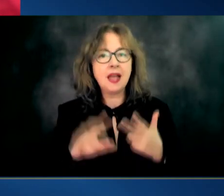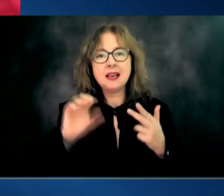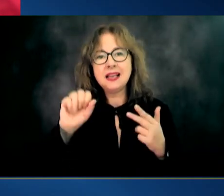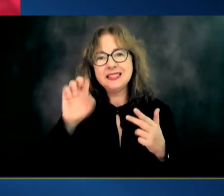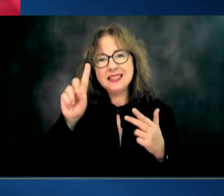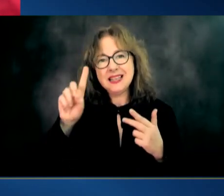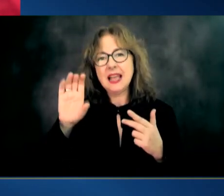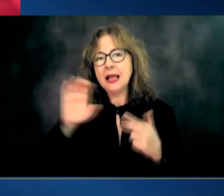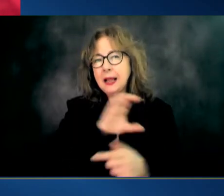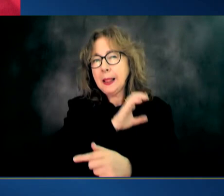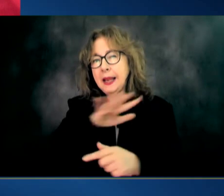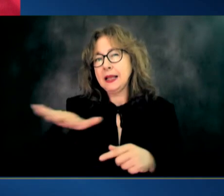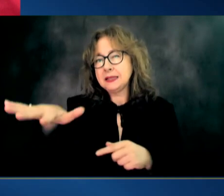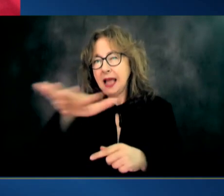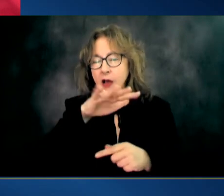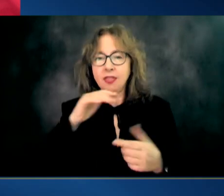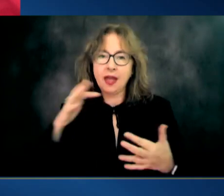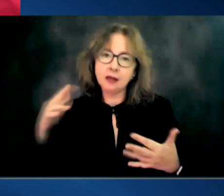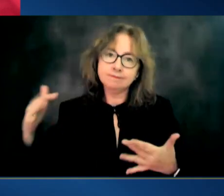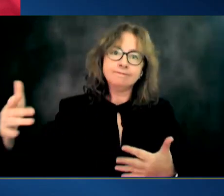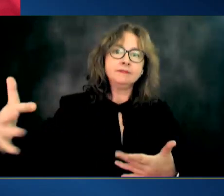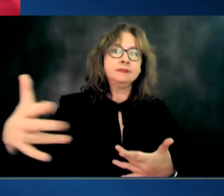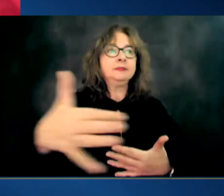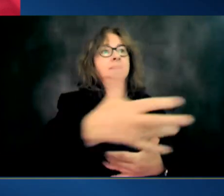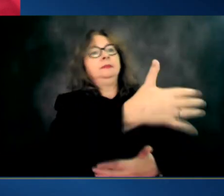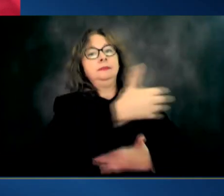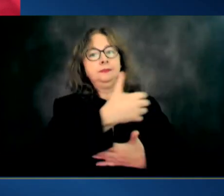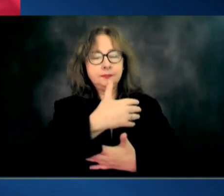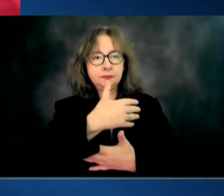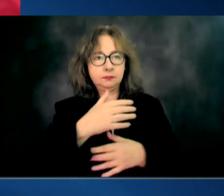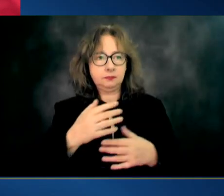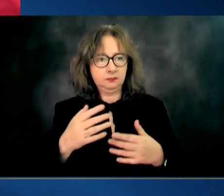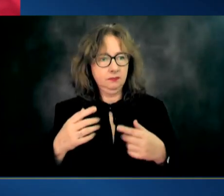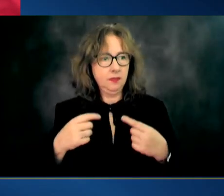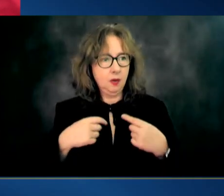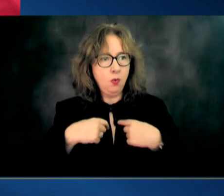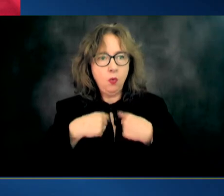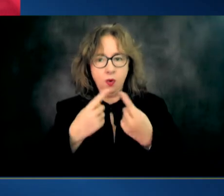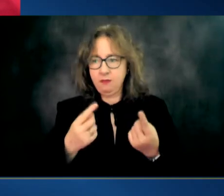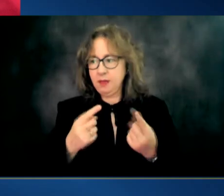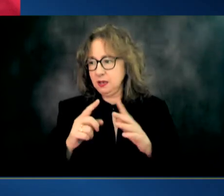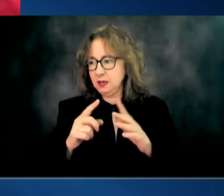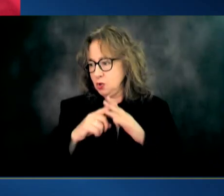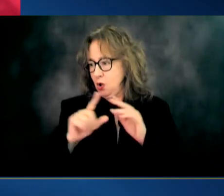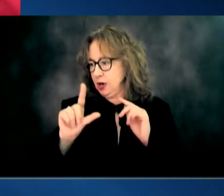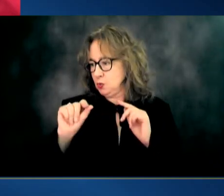So, CDC and our partners have been doing this data collection work since 2010. And initially,